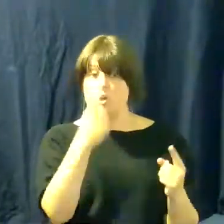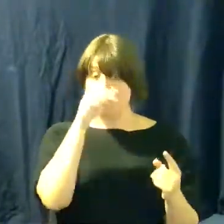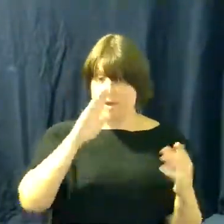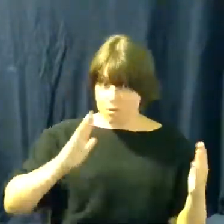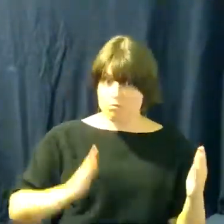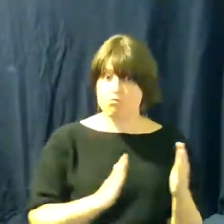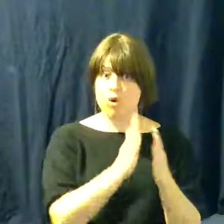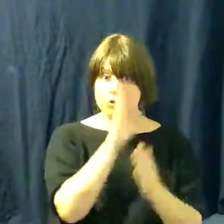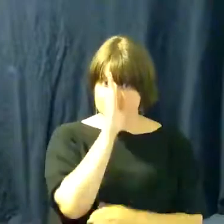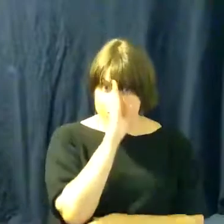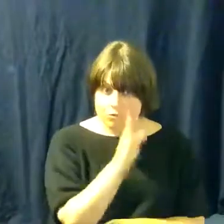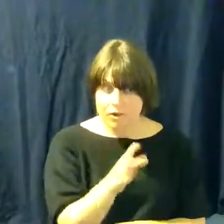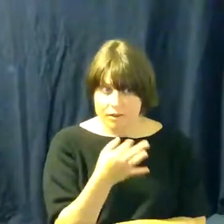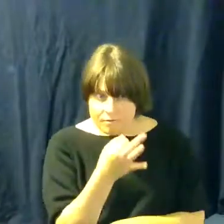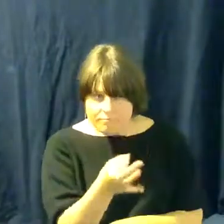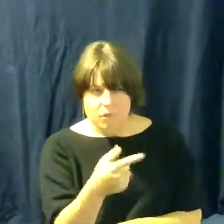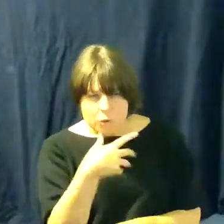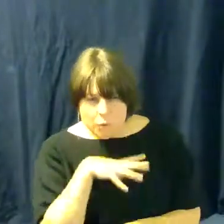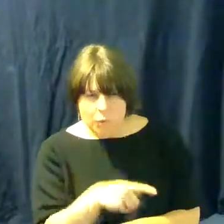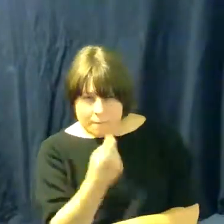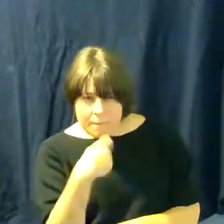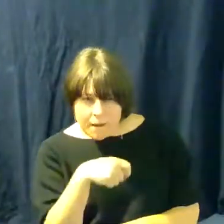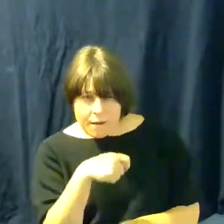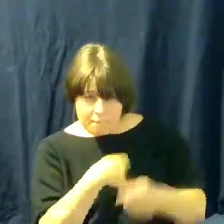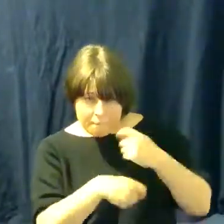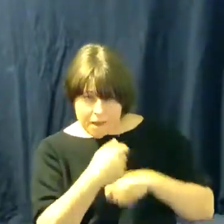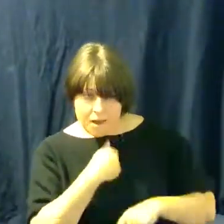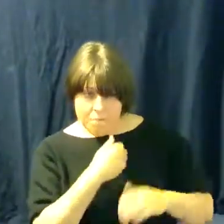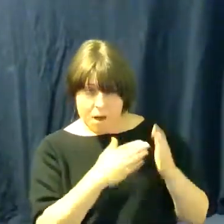you know that you think would be a really good mentor for you